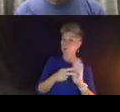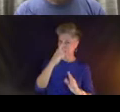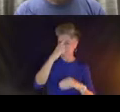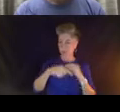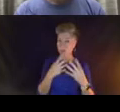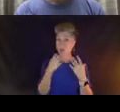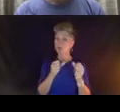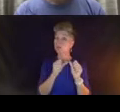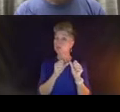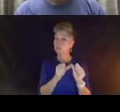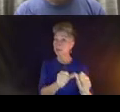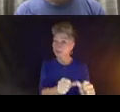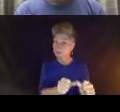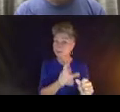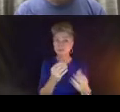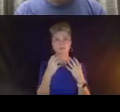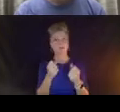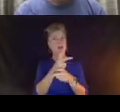because that is a particular interest of mine for sure.